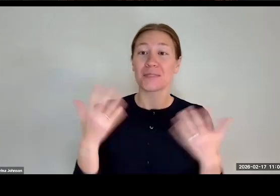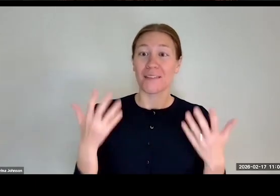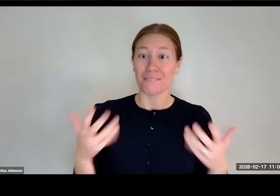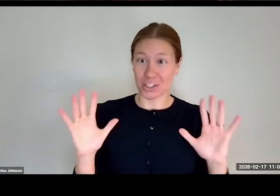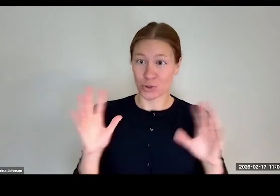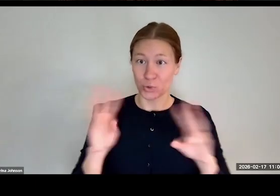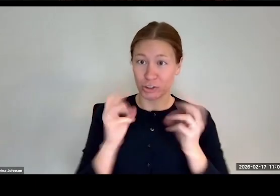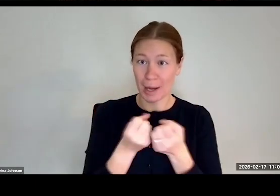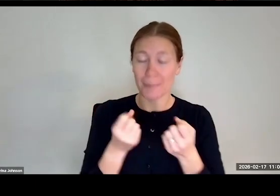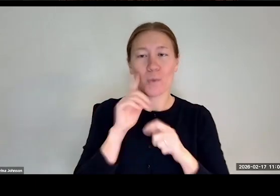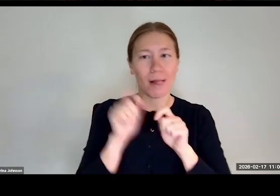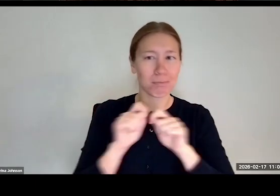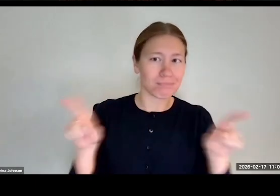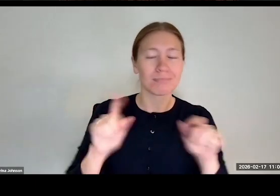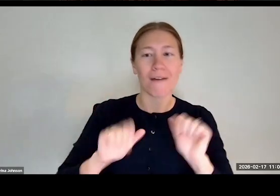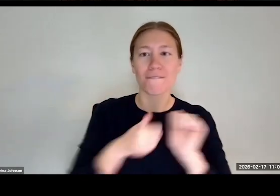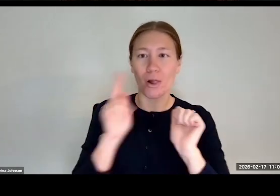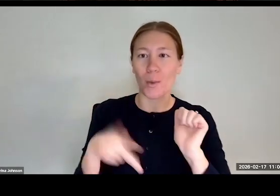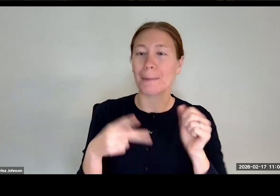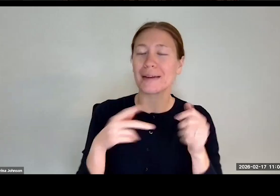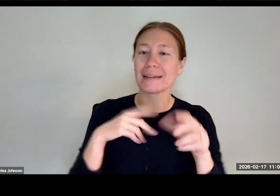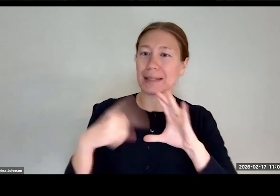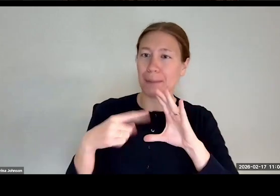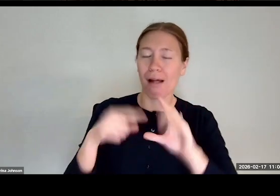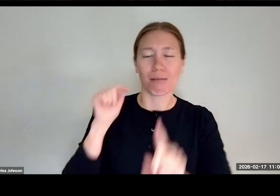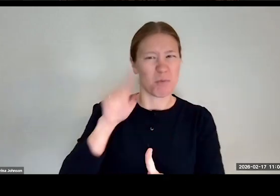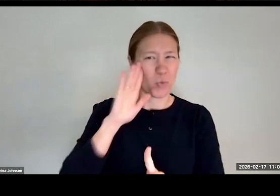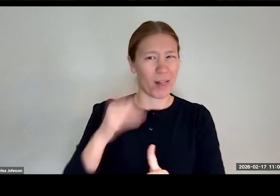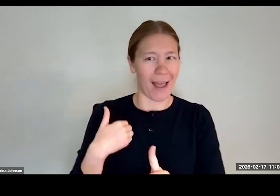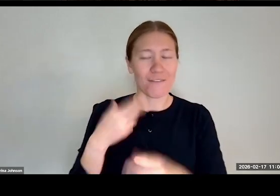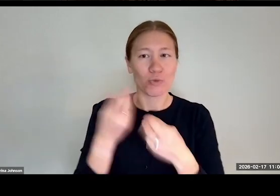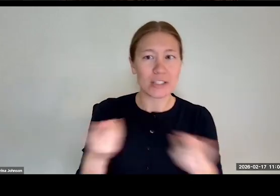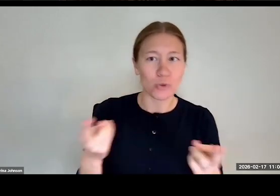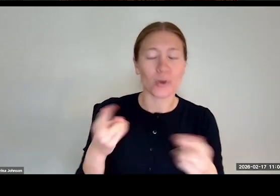It's going to have all of the resources from today, but there will also be a link to an anonymous survey